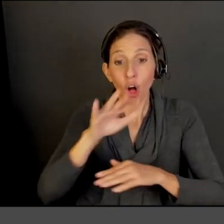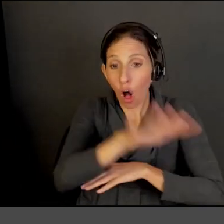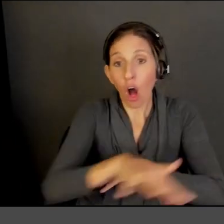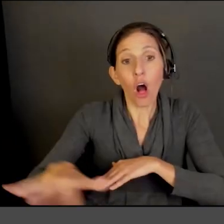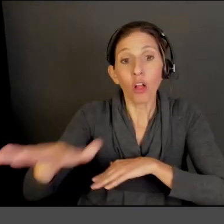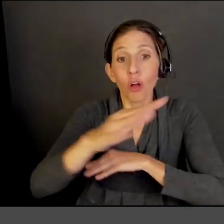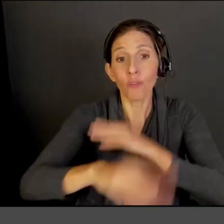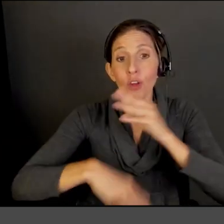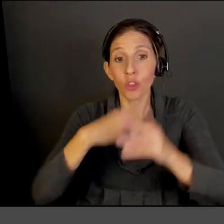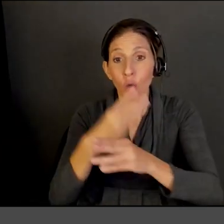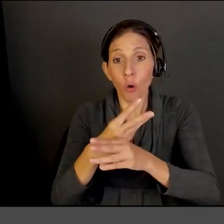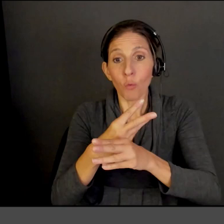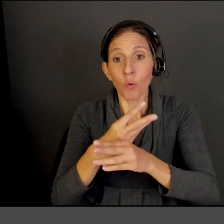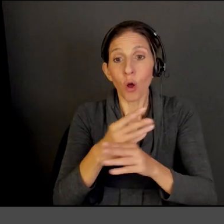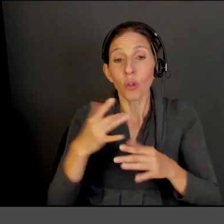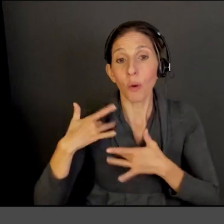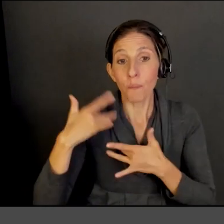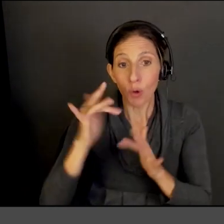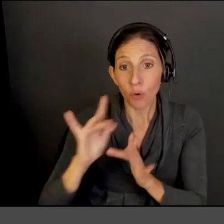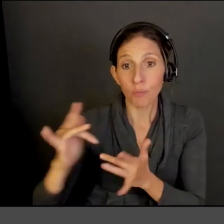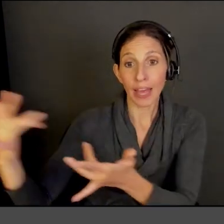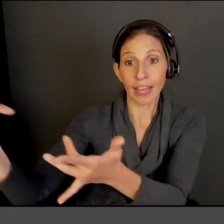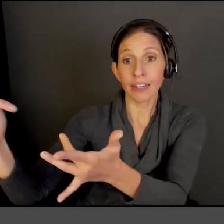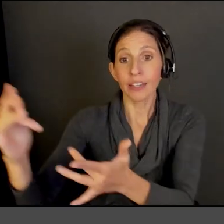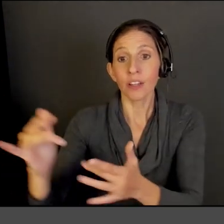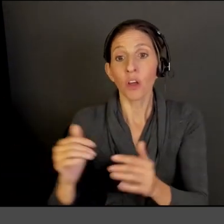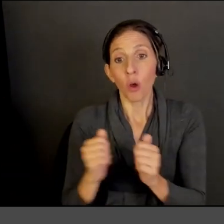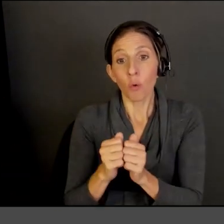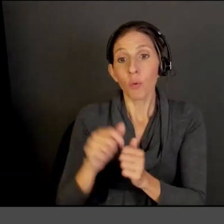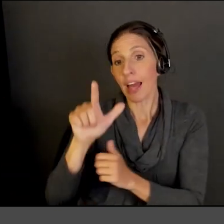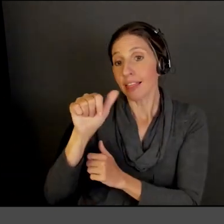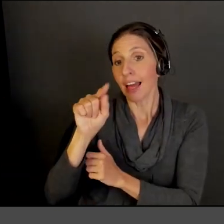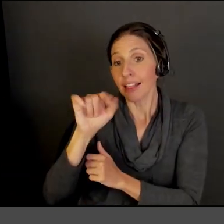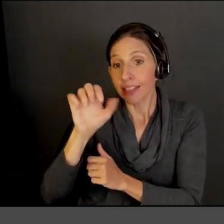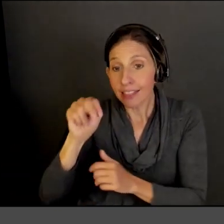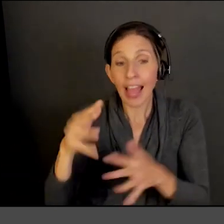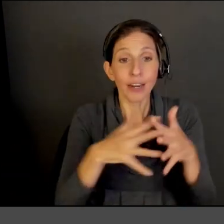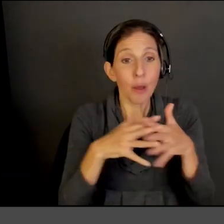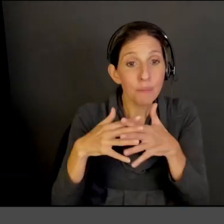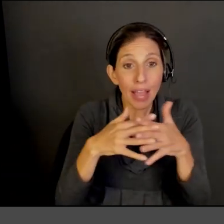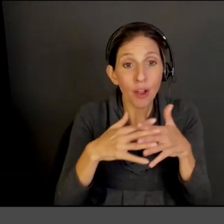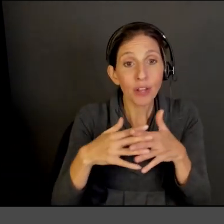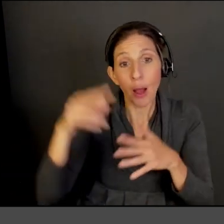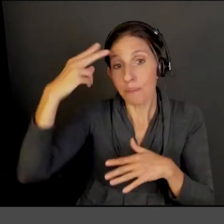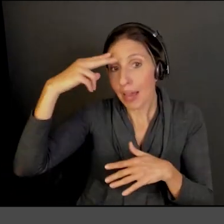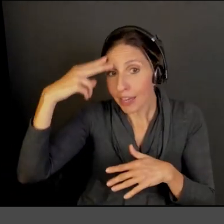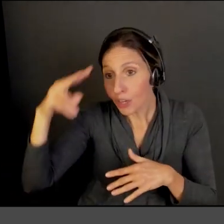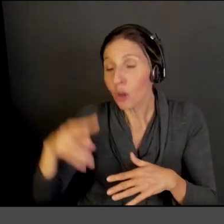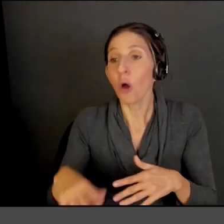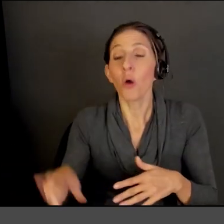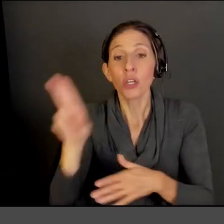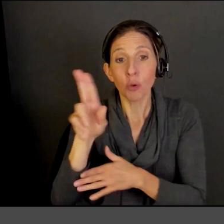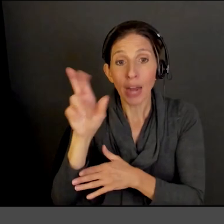AND AND THE UNITED STATES KIND OF BEGAN IN 1973